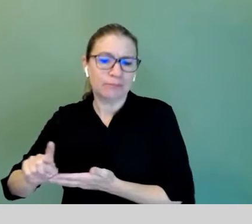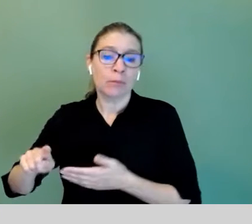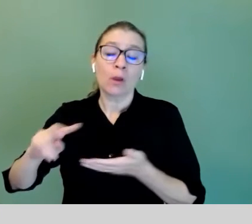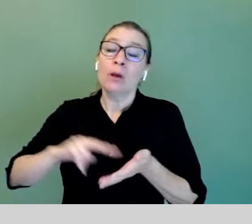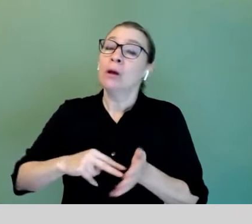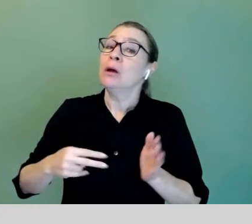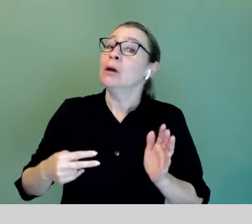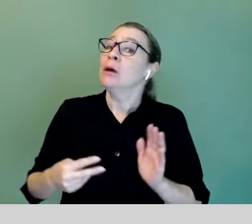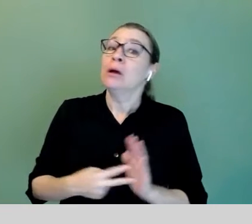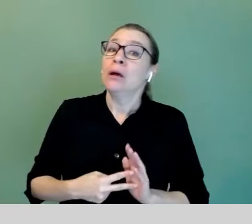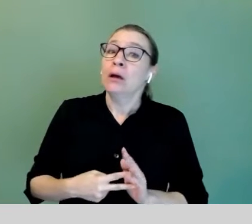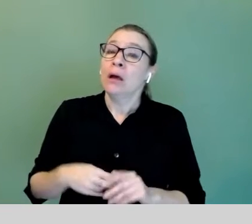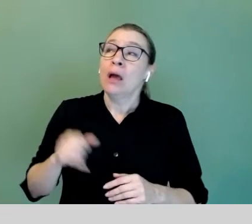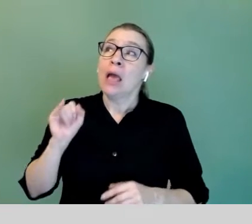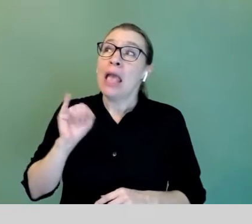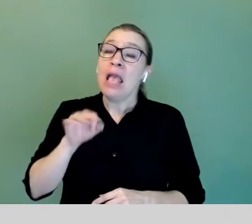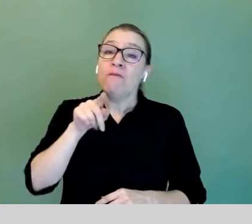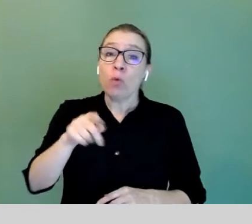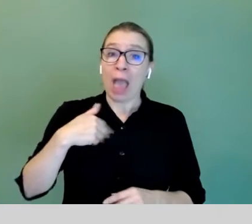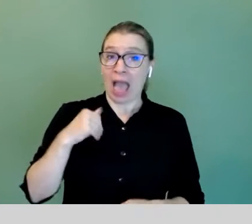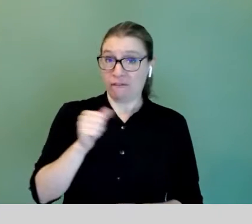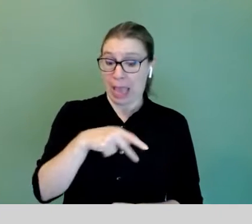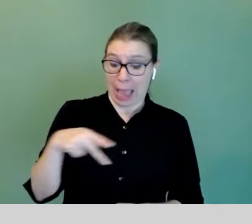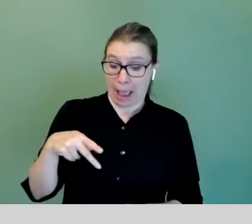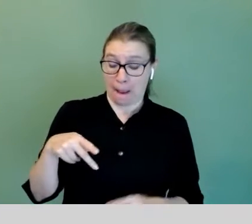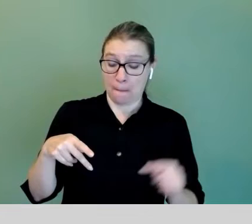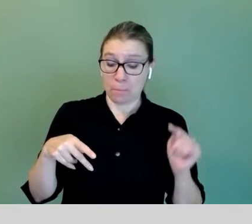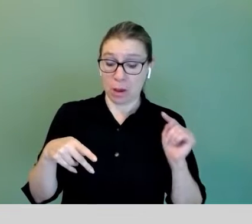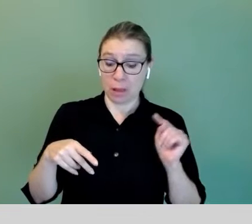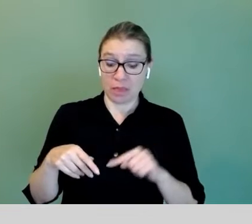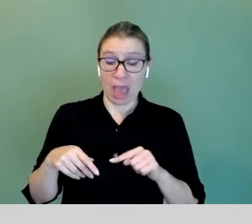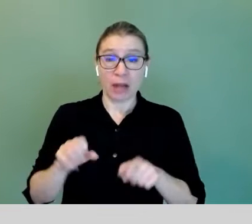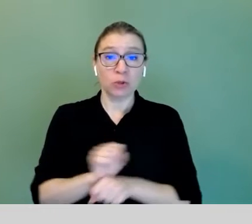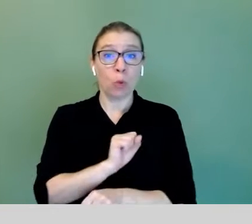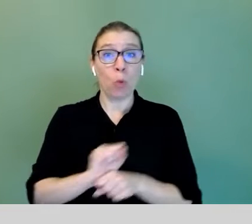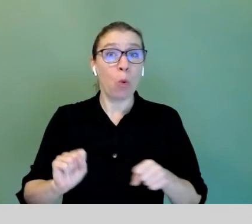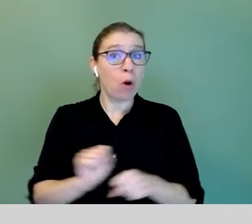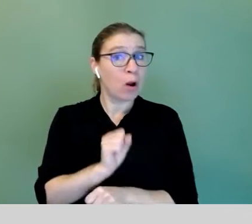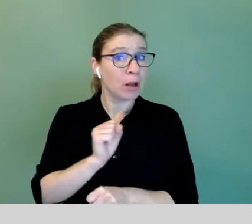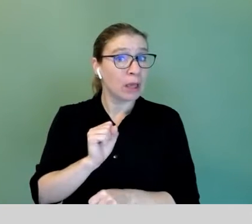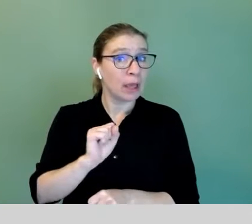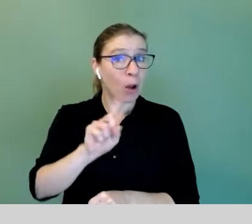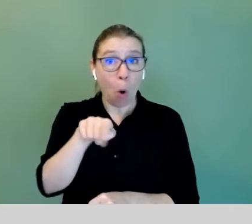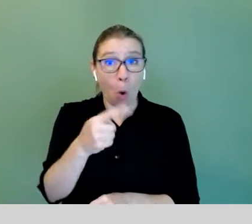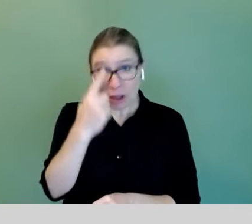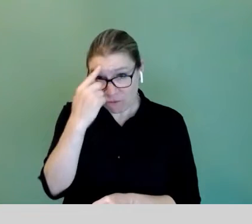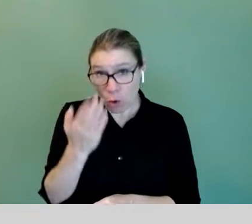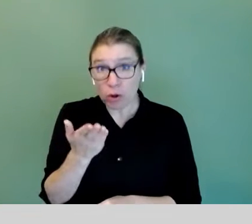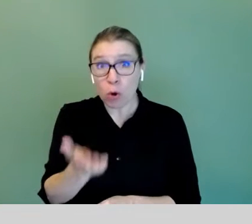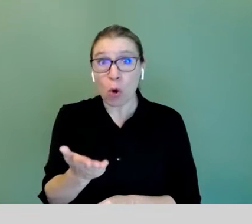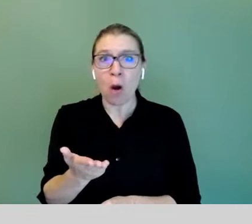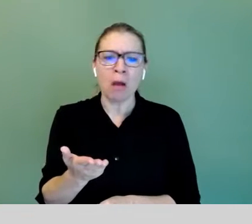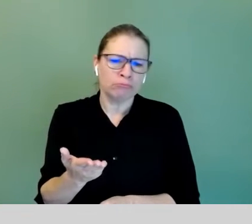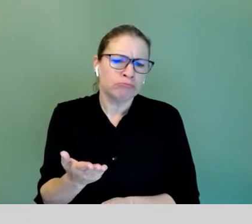which means that if you have an application that is working only for you,